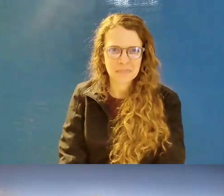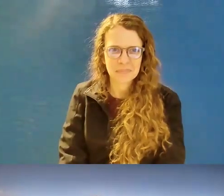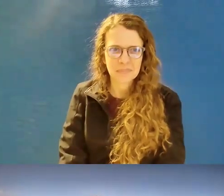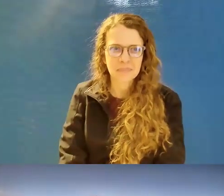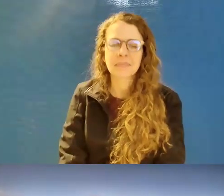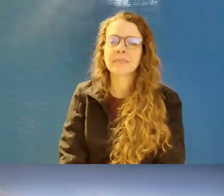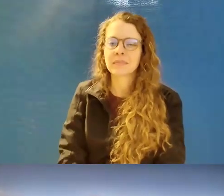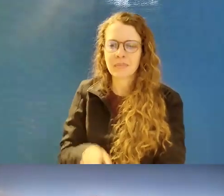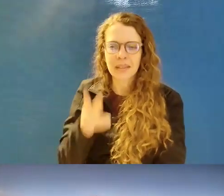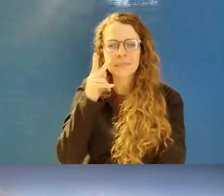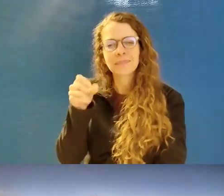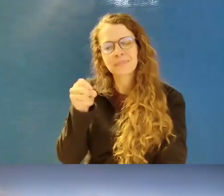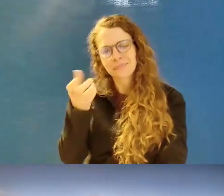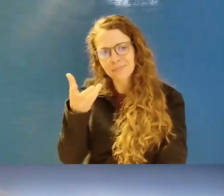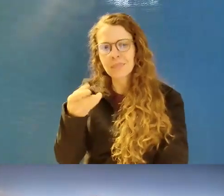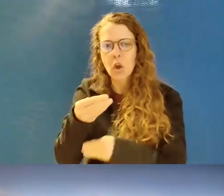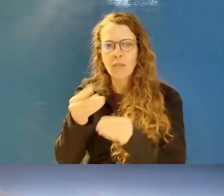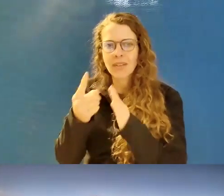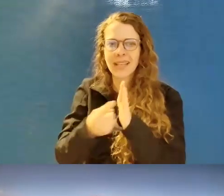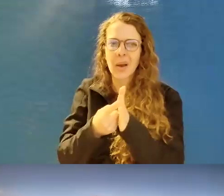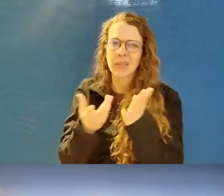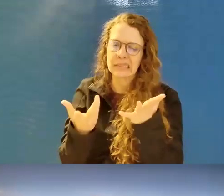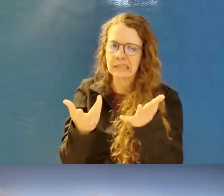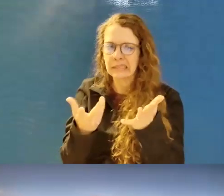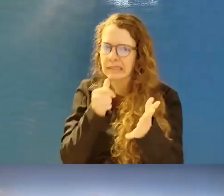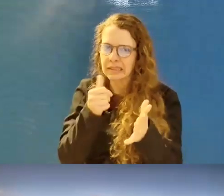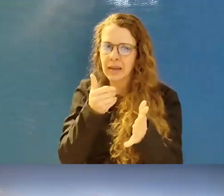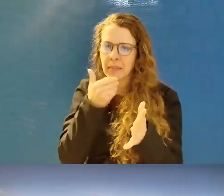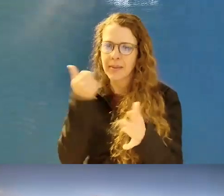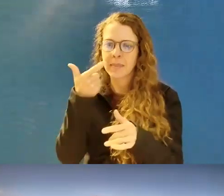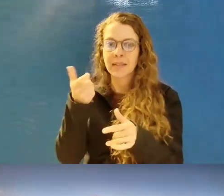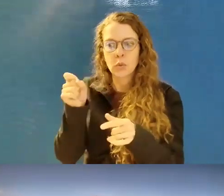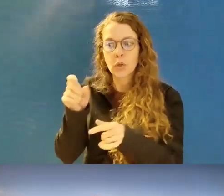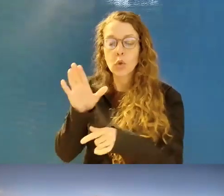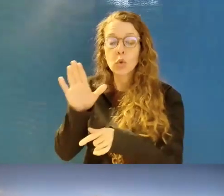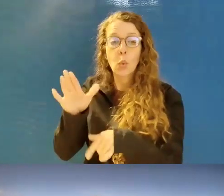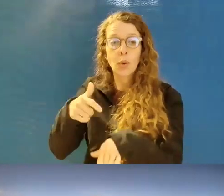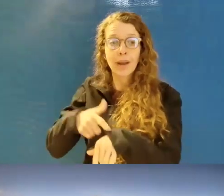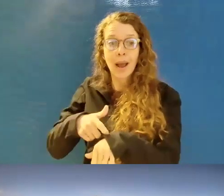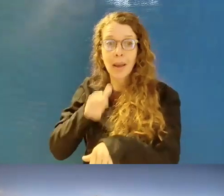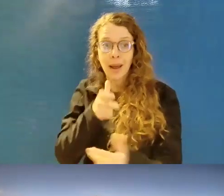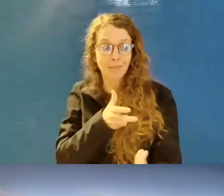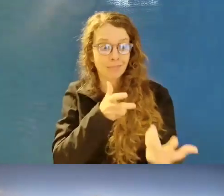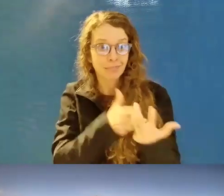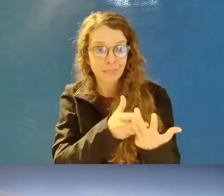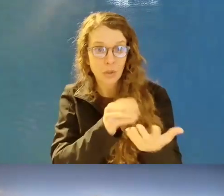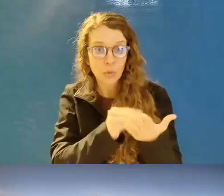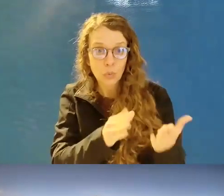Yeah. You know, office hours. Not the greatest, right? Because you're doing it. You're doing it at your convenience. Not necessarily the student's convenience.